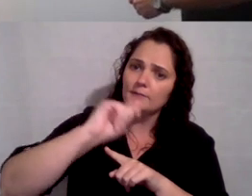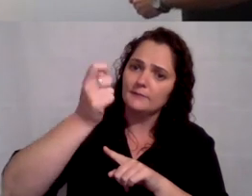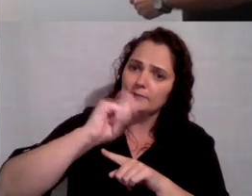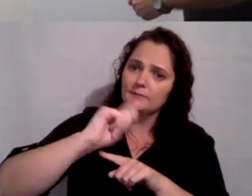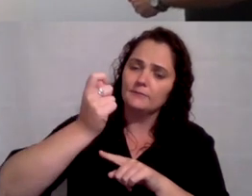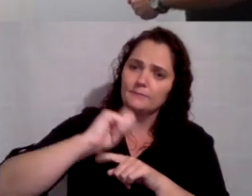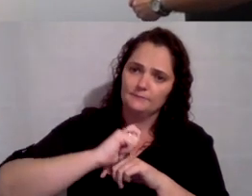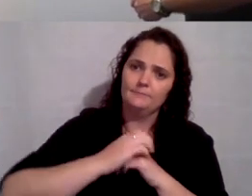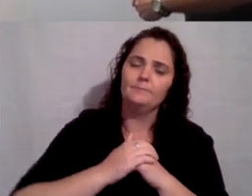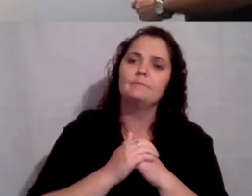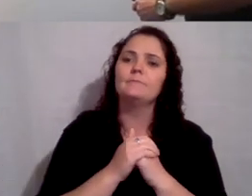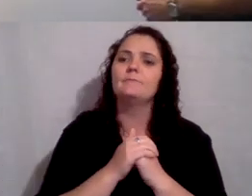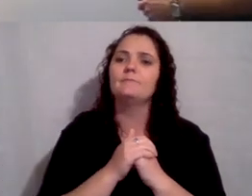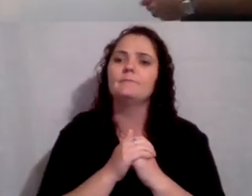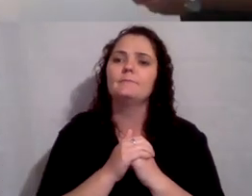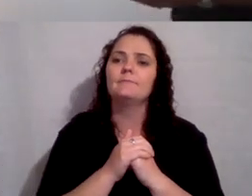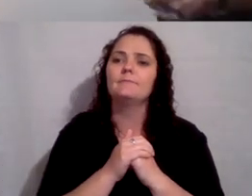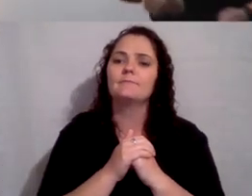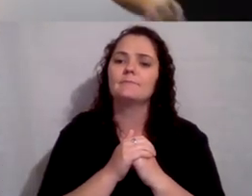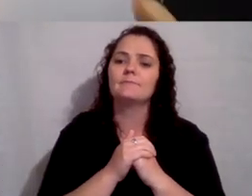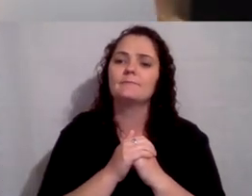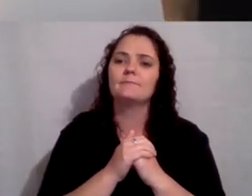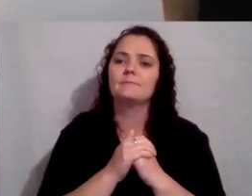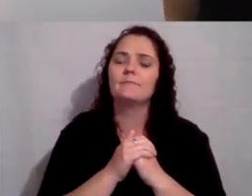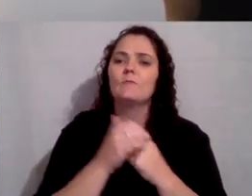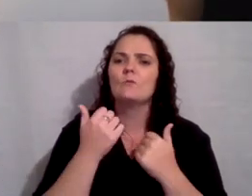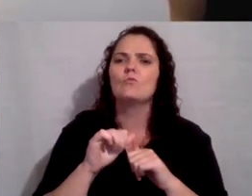and with tone by blocking out with your eraser and you'll probably want to do